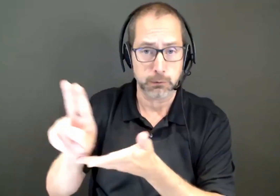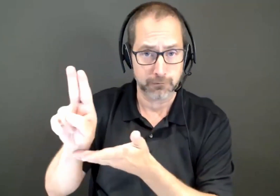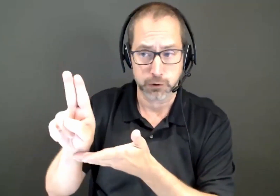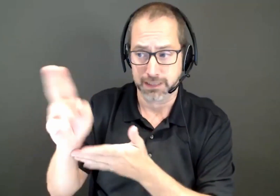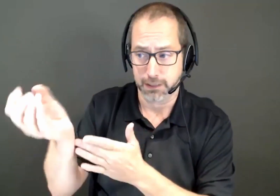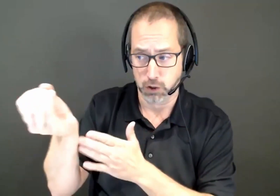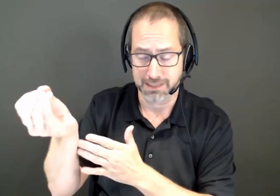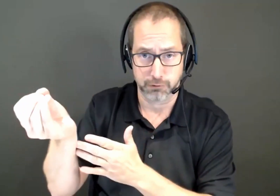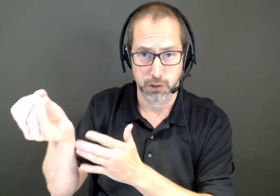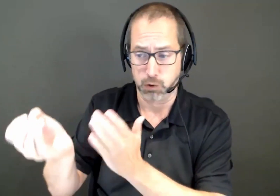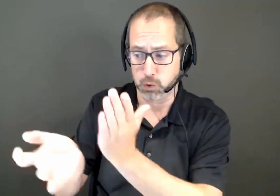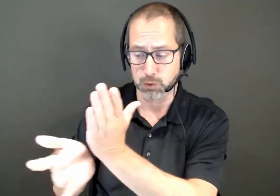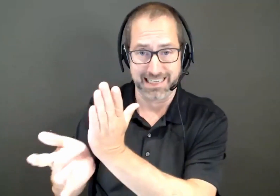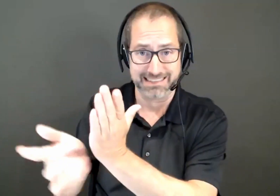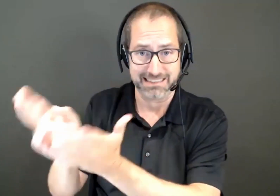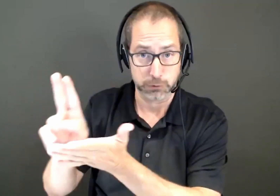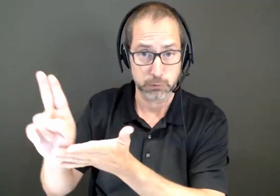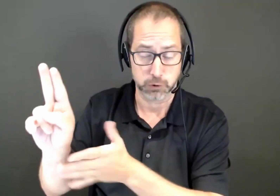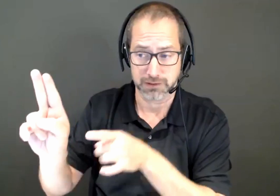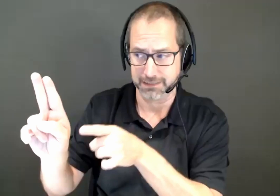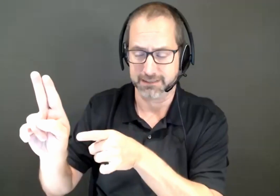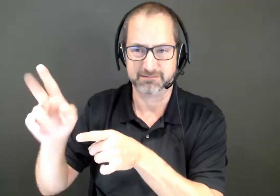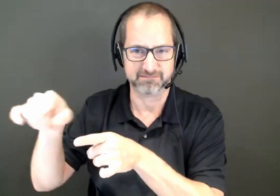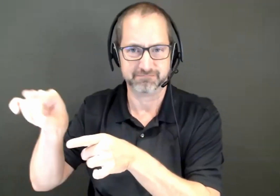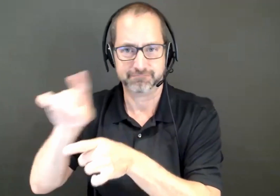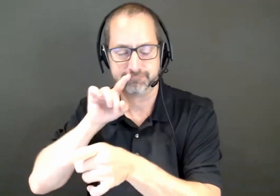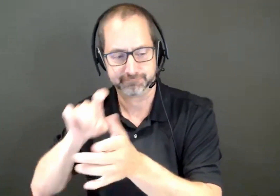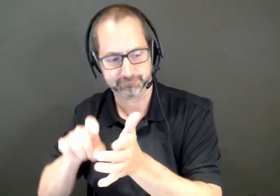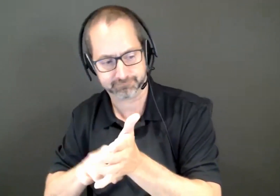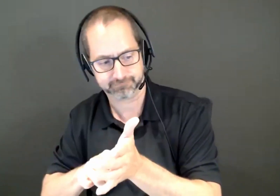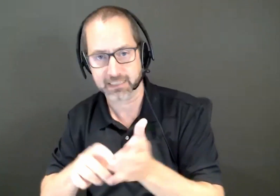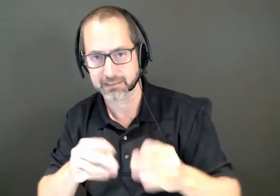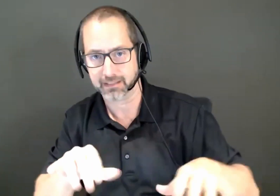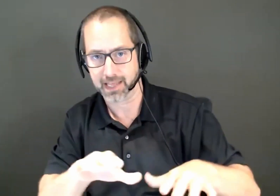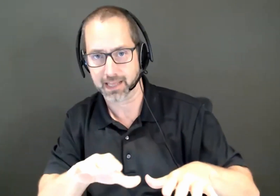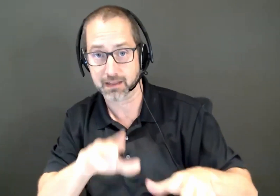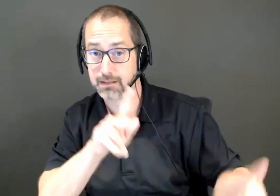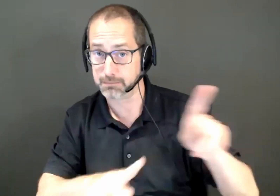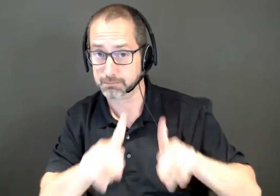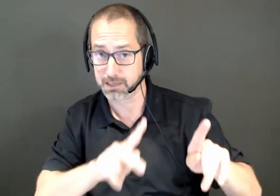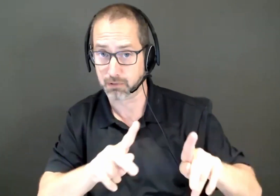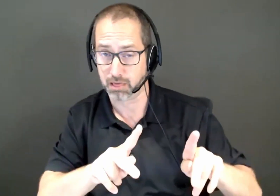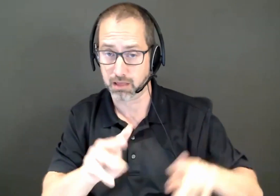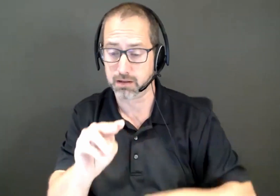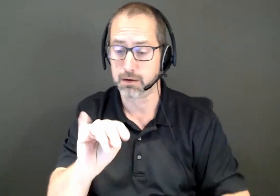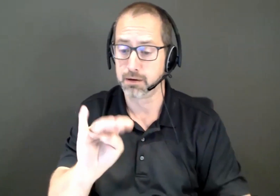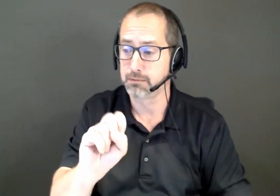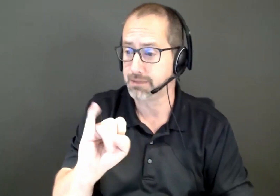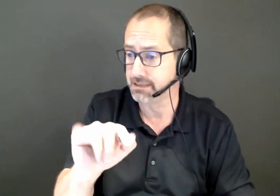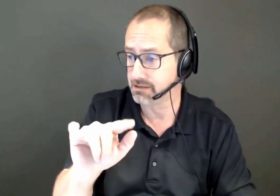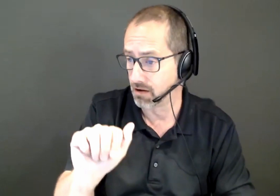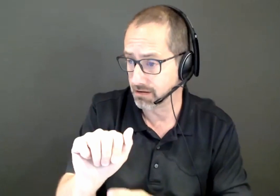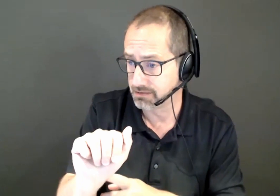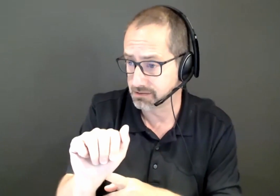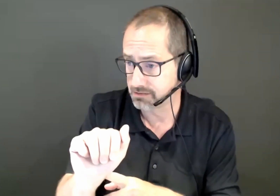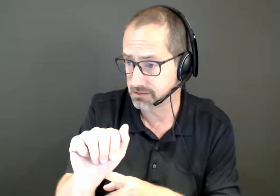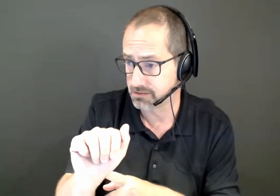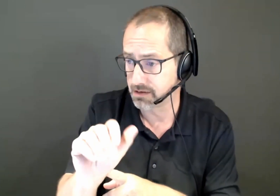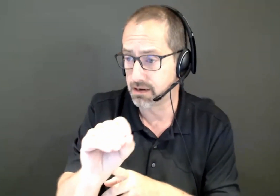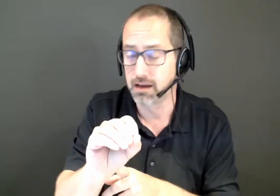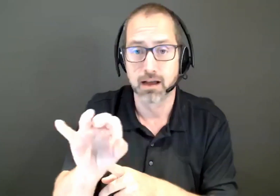Ontario Tech University acknowledges the lands and people of the Mississaugas of Scugog Island